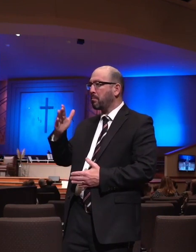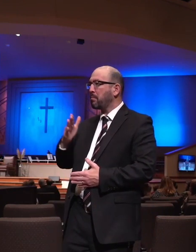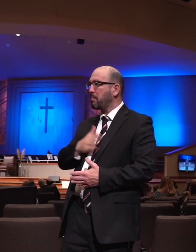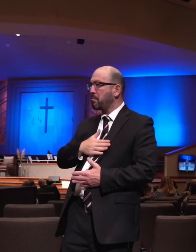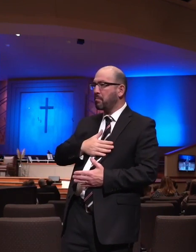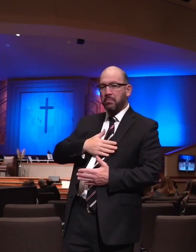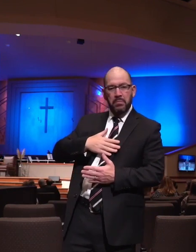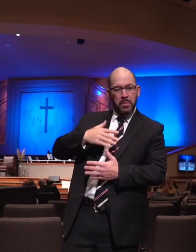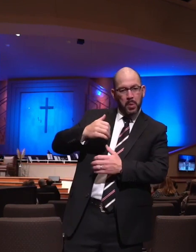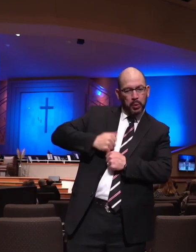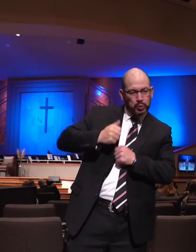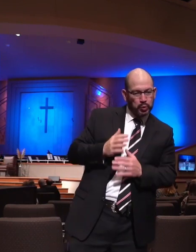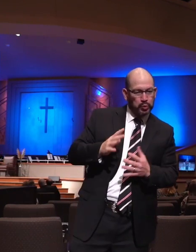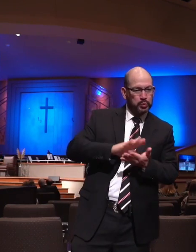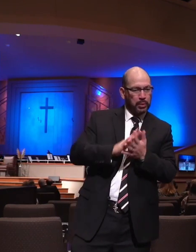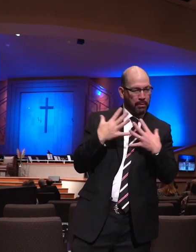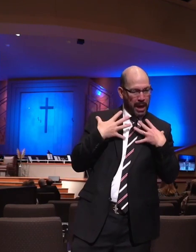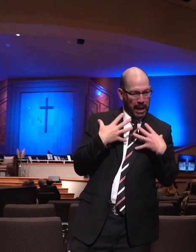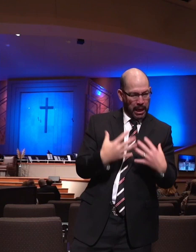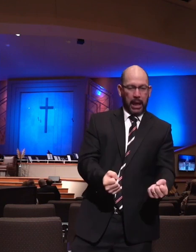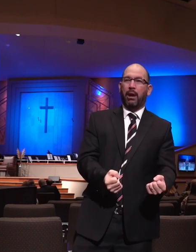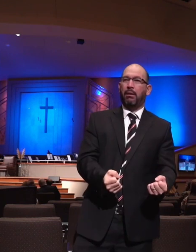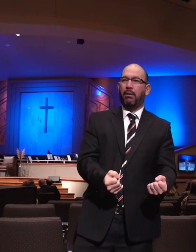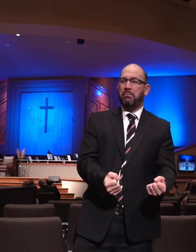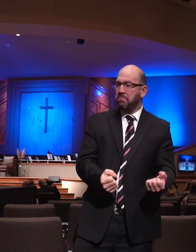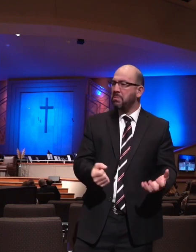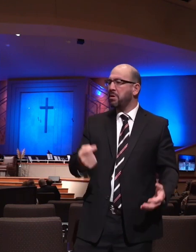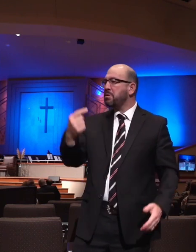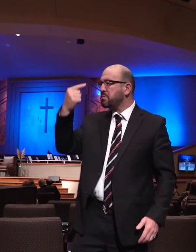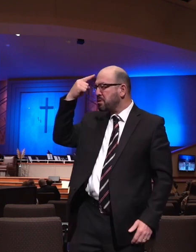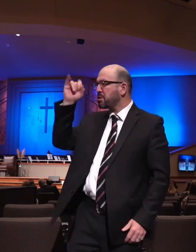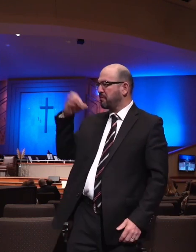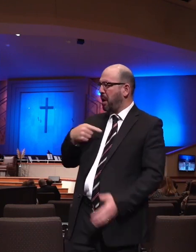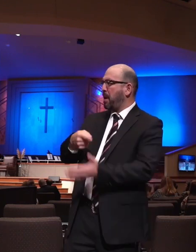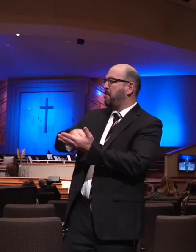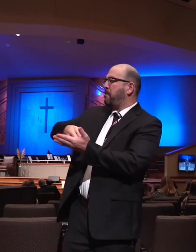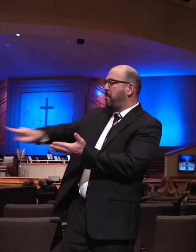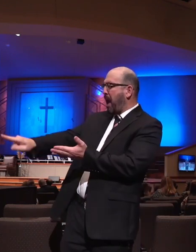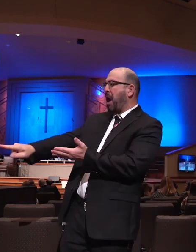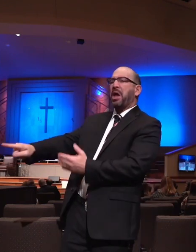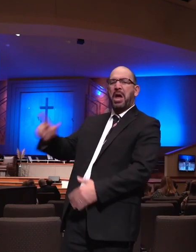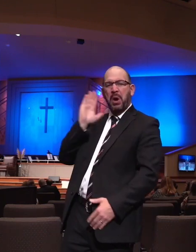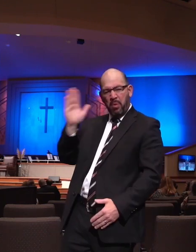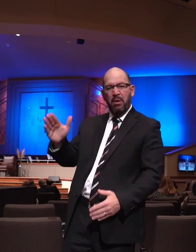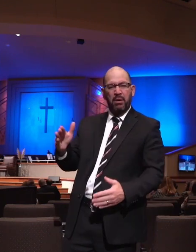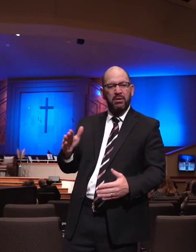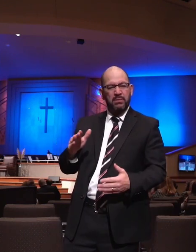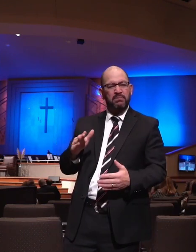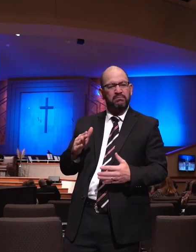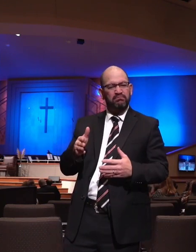can I tell you that is so far from the truth we do not need government to do